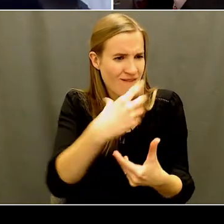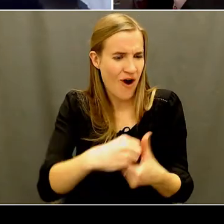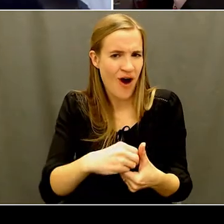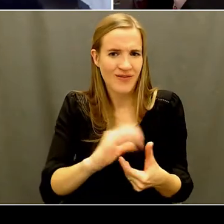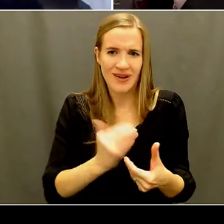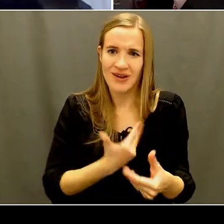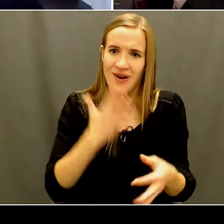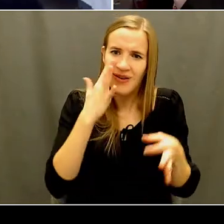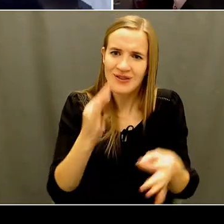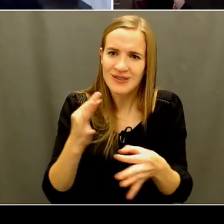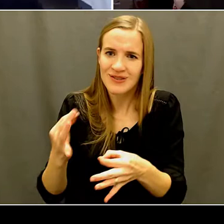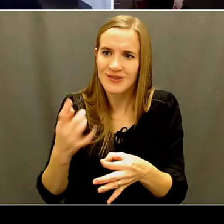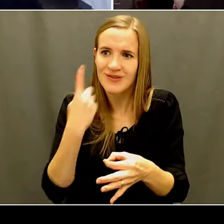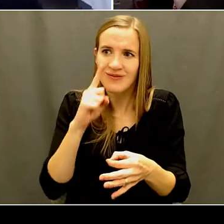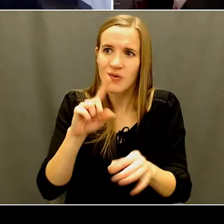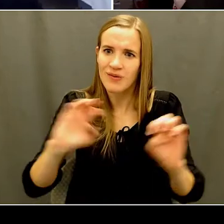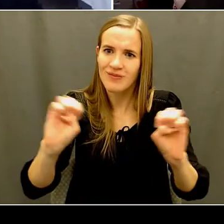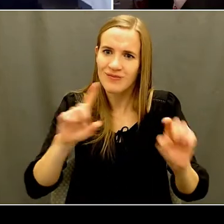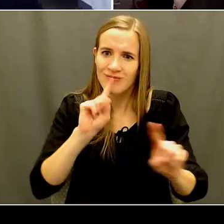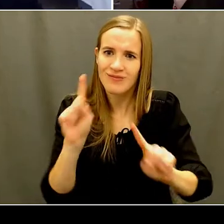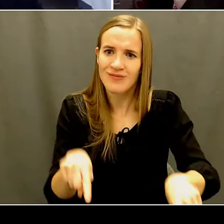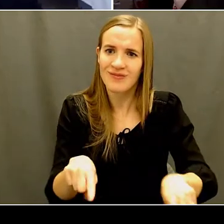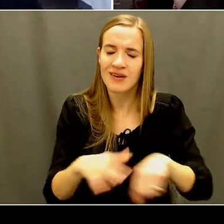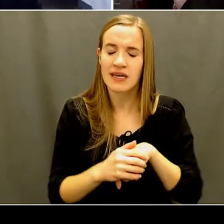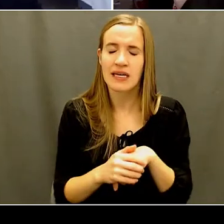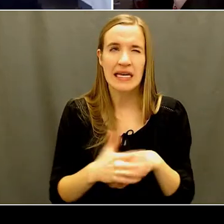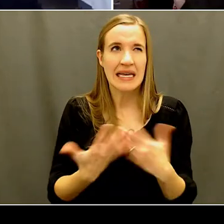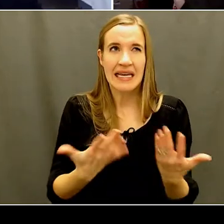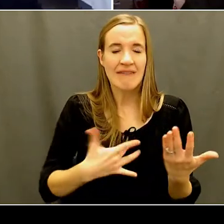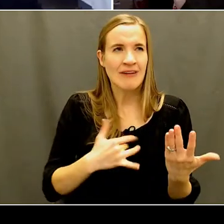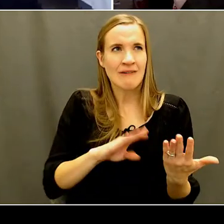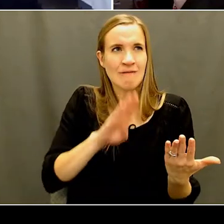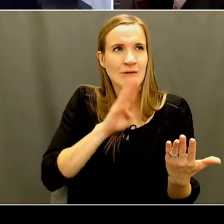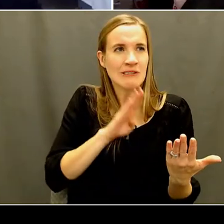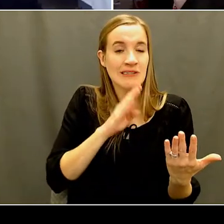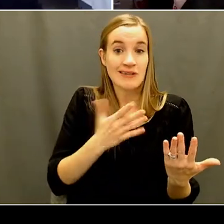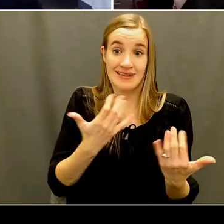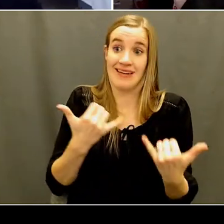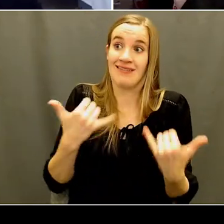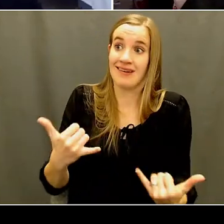unconscionable. Um, but yeah, that's probably a much longer answer to your question.